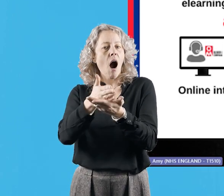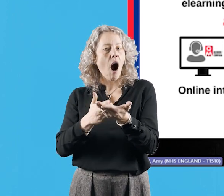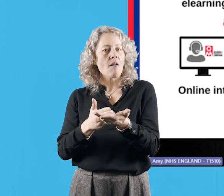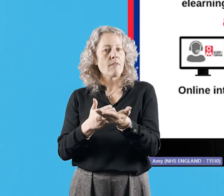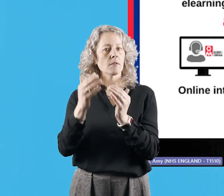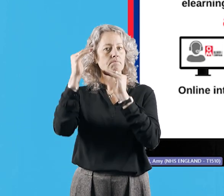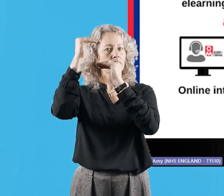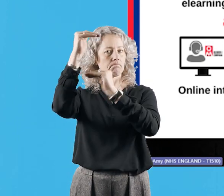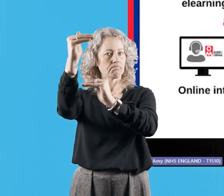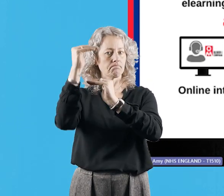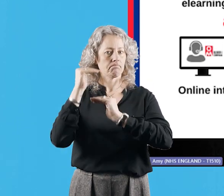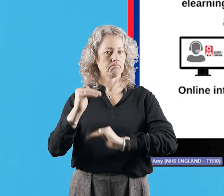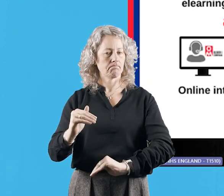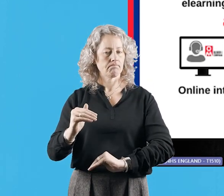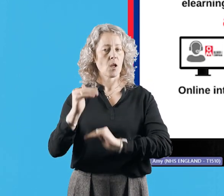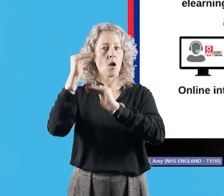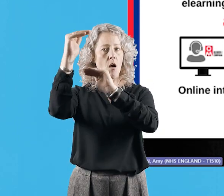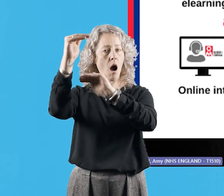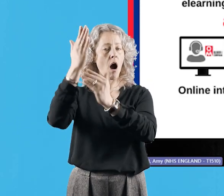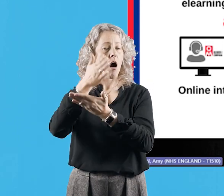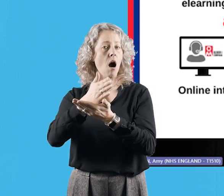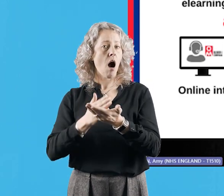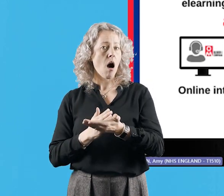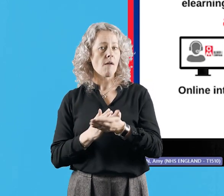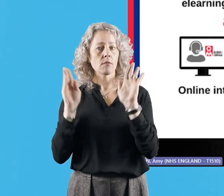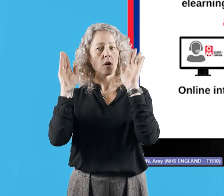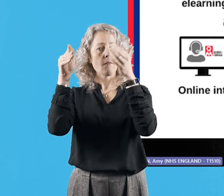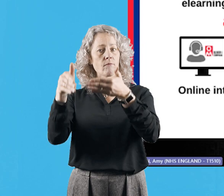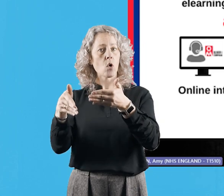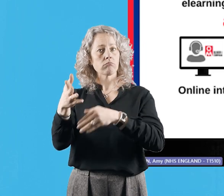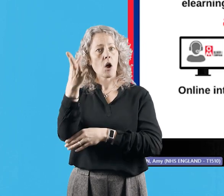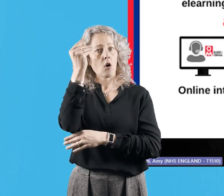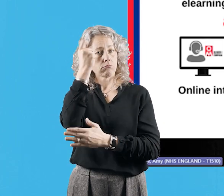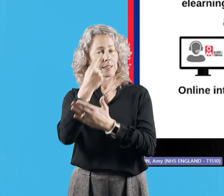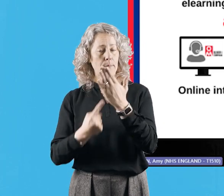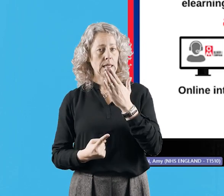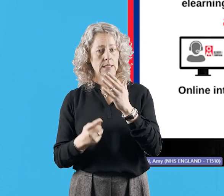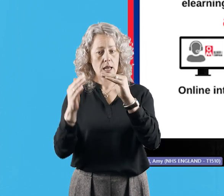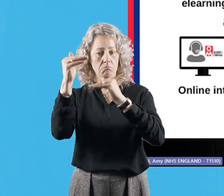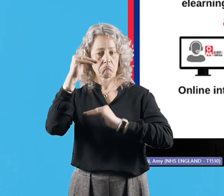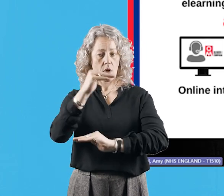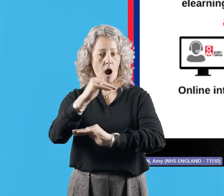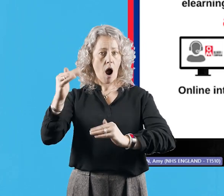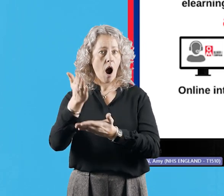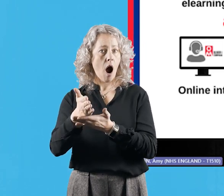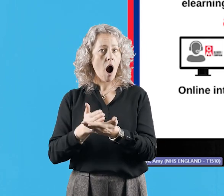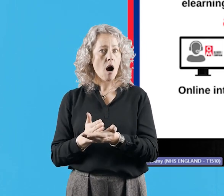halves. So one half is learning disabilities and the other half